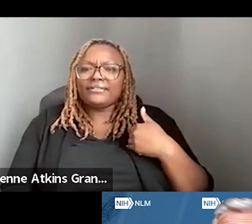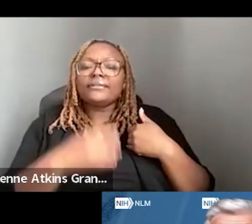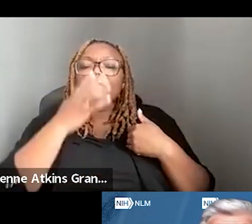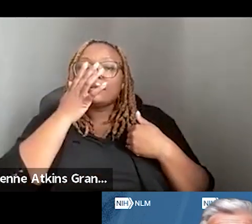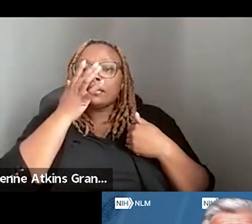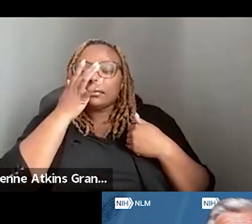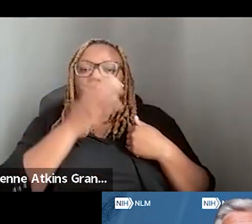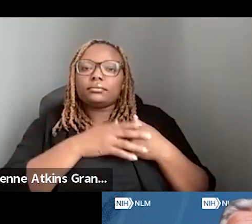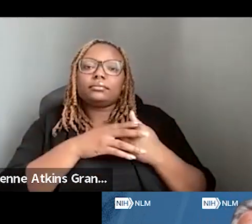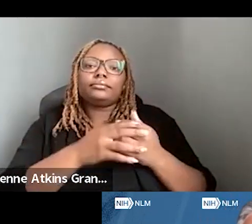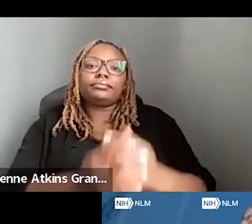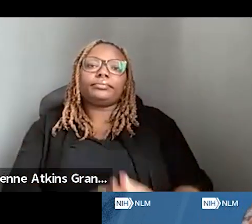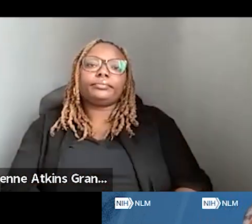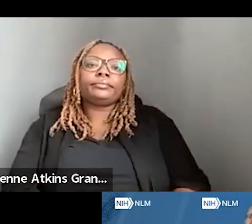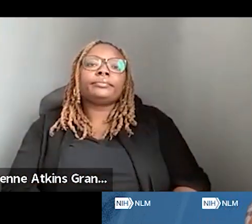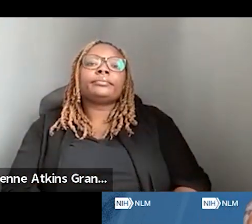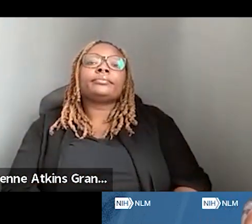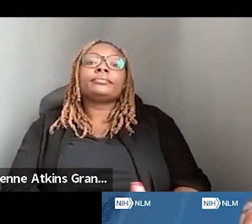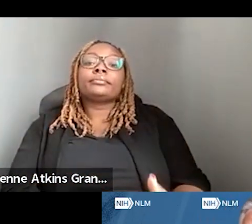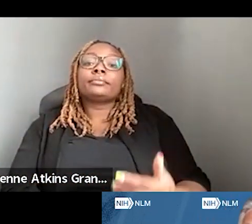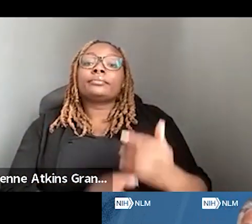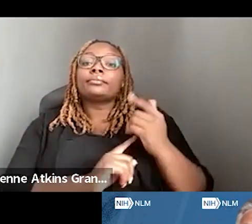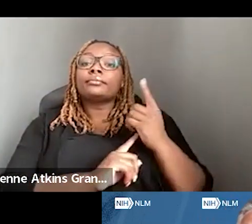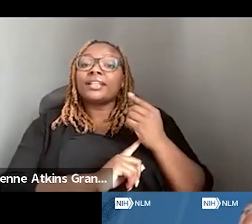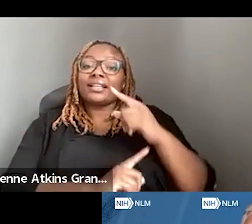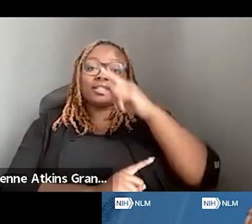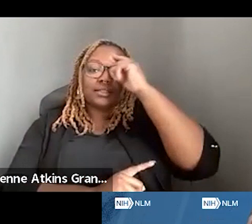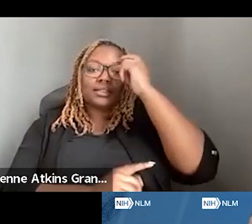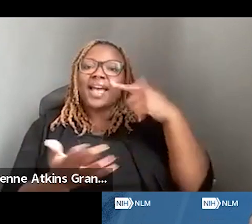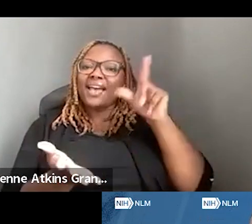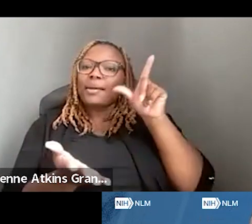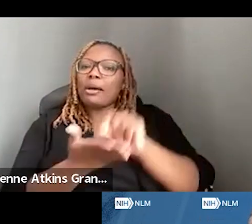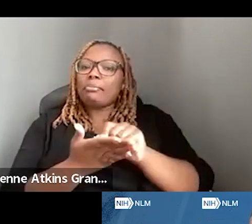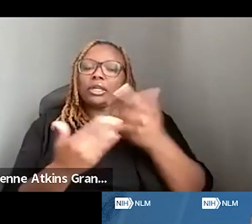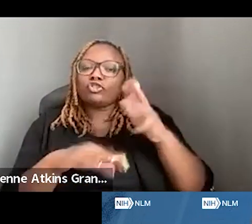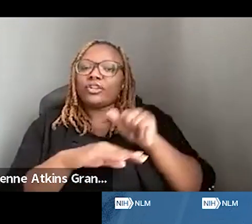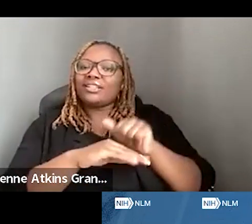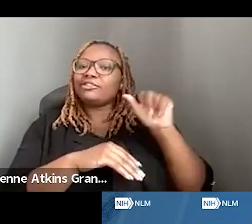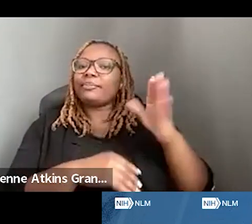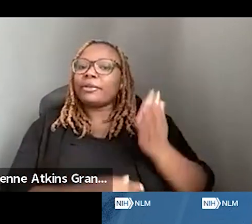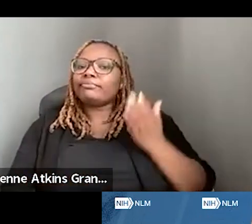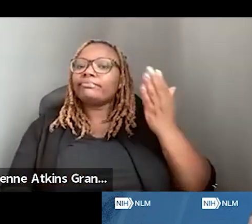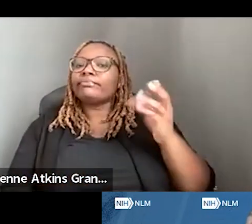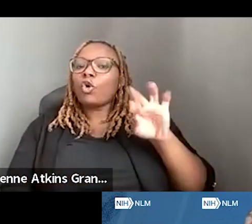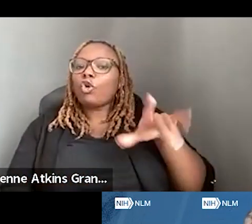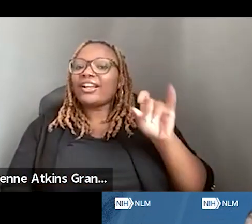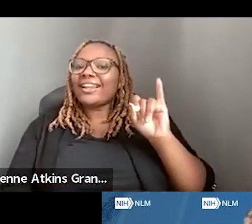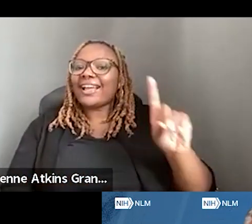And last summer I had a -- a publication, and I submitted my ORCID ID to the publisher.